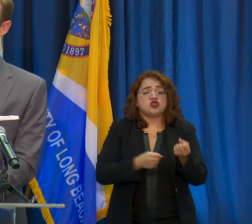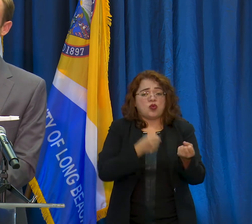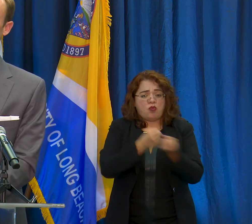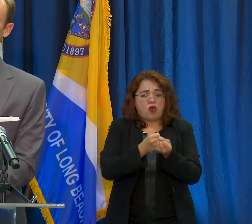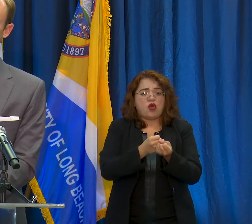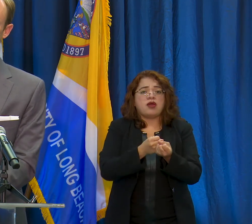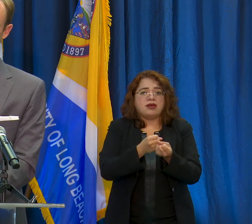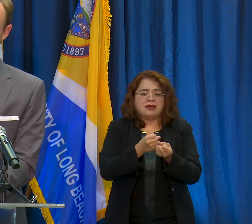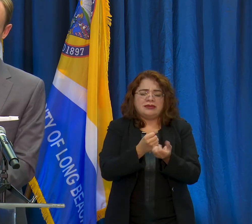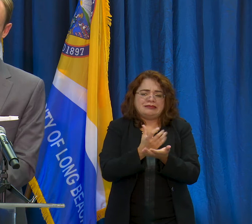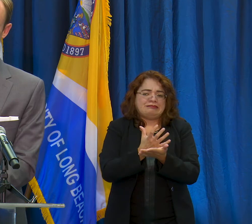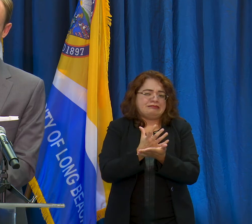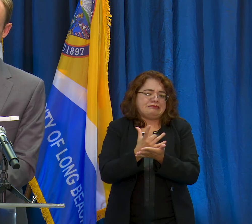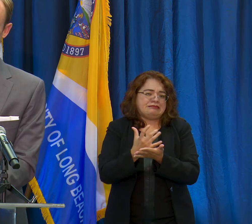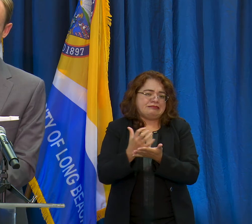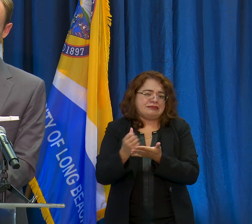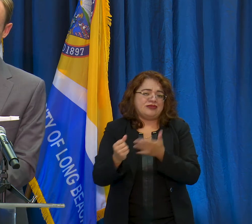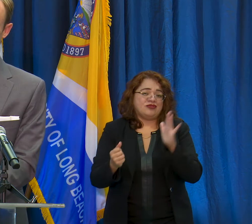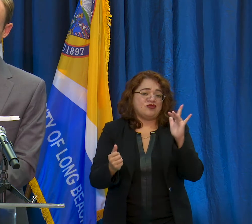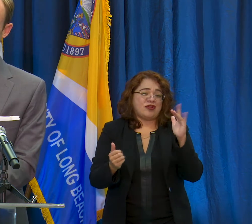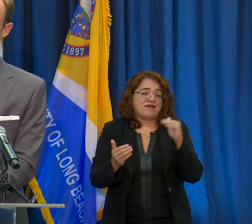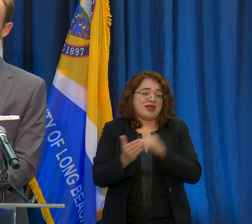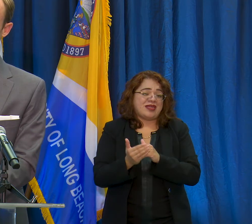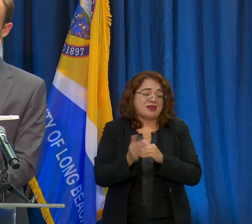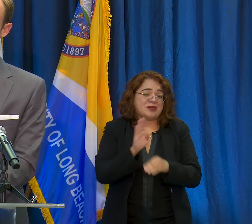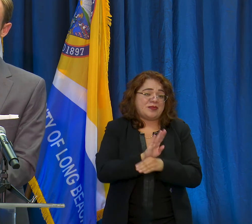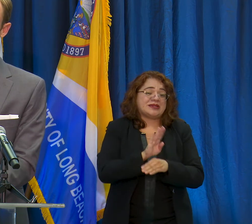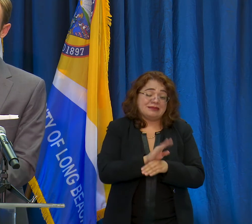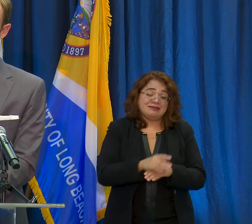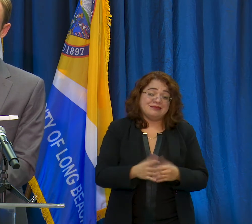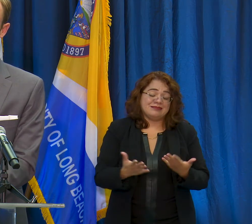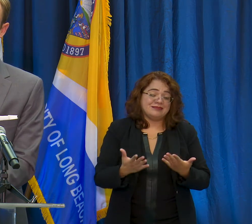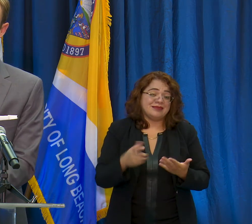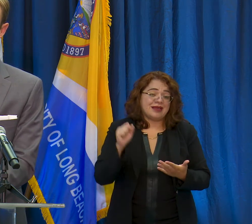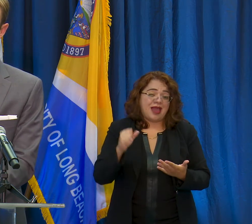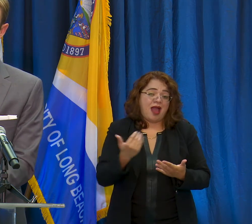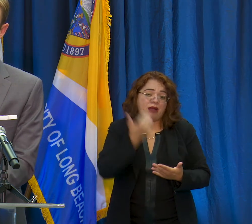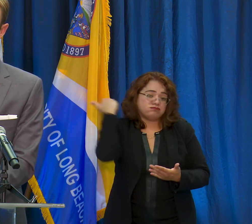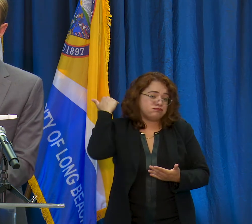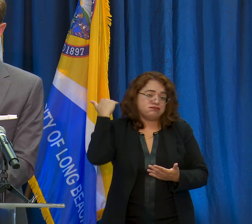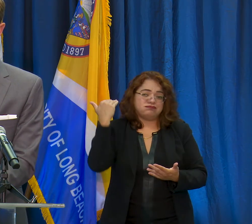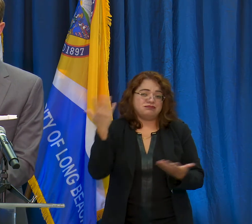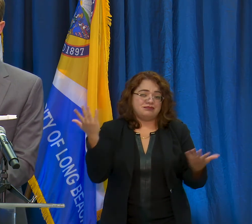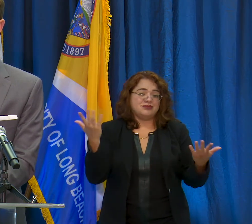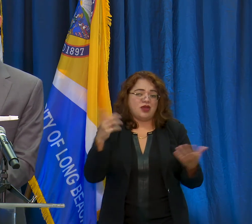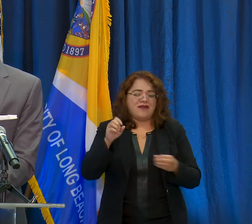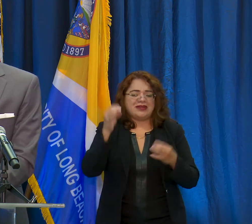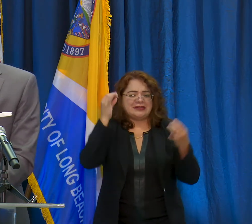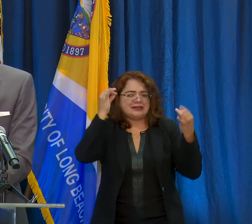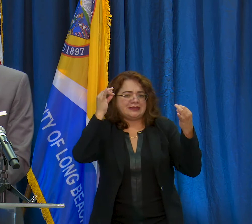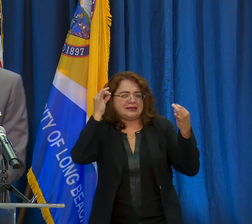quickly for 25,000 businesses. We need to be very thoughtful and deliberate to have the kind of impact that the City